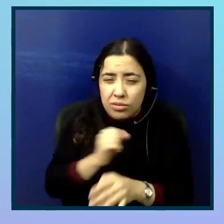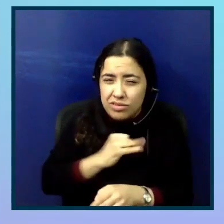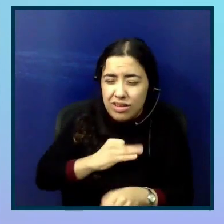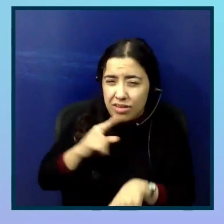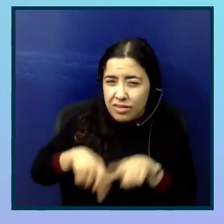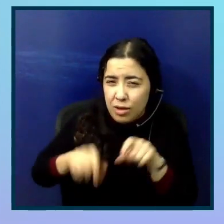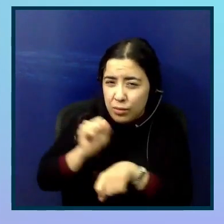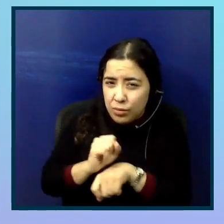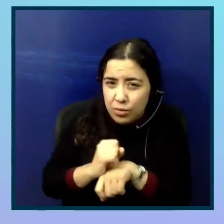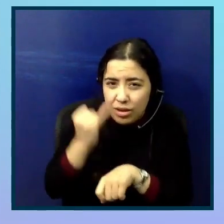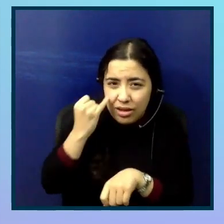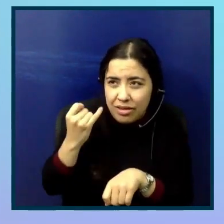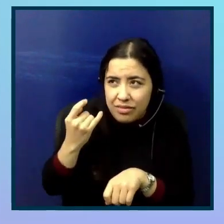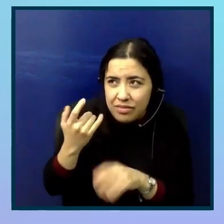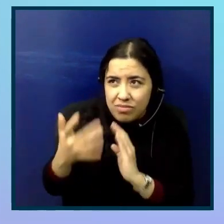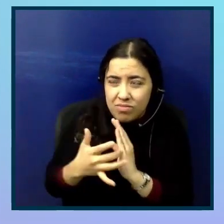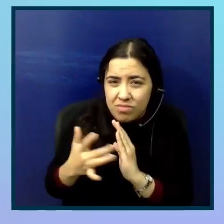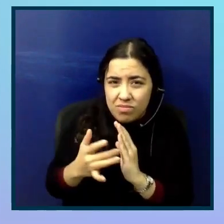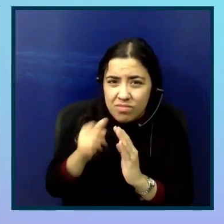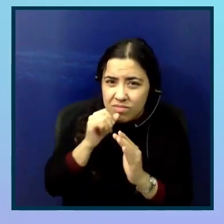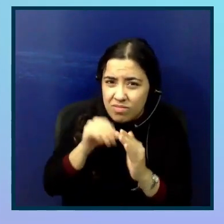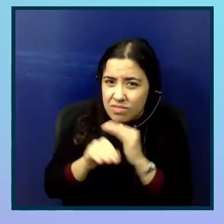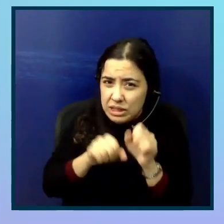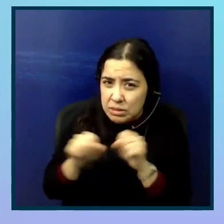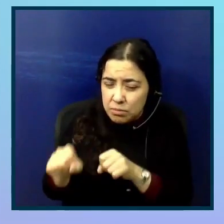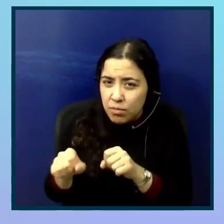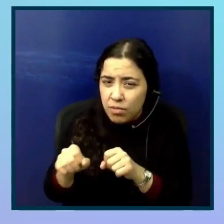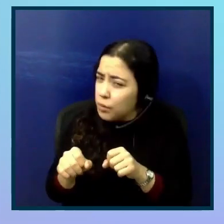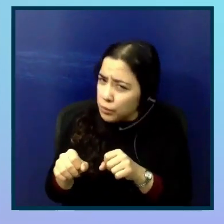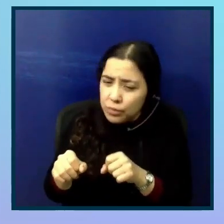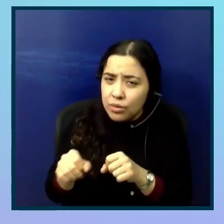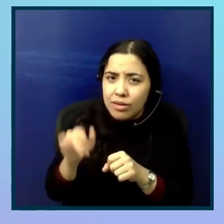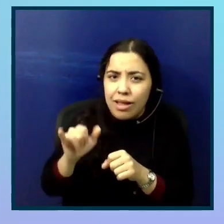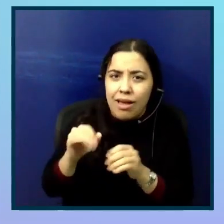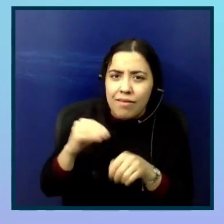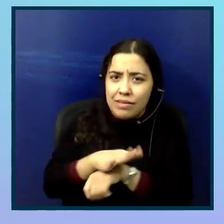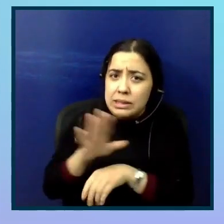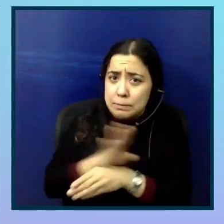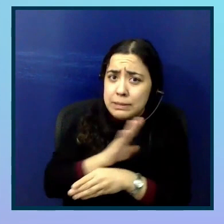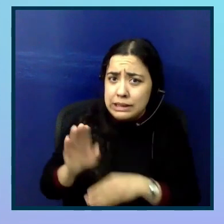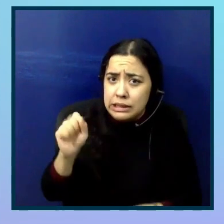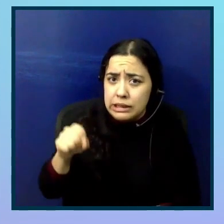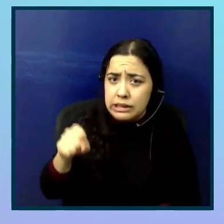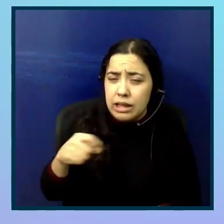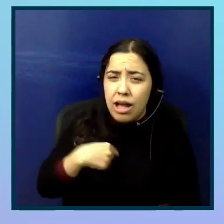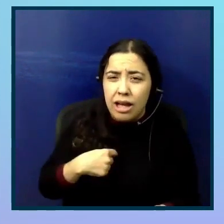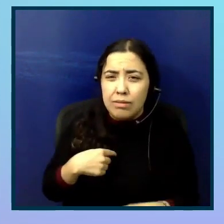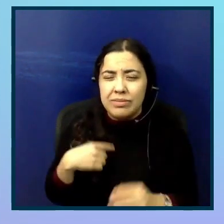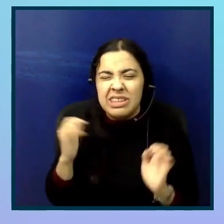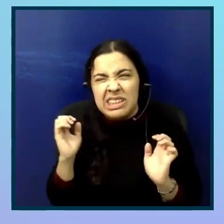like that is a business issue as well. And I'm always wary of bringing the compliance hammer